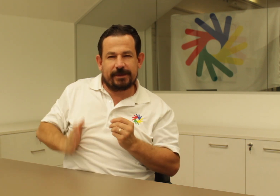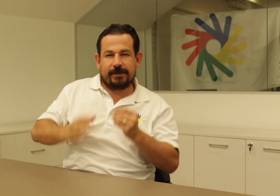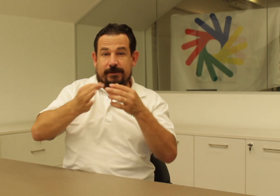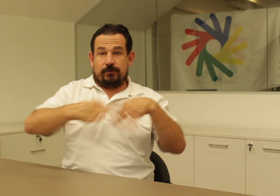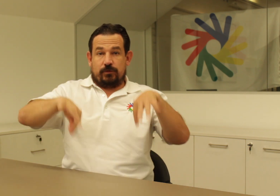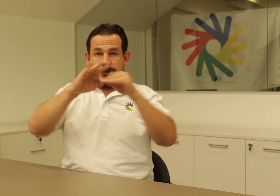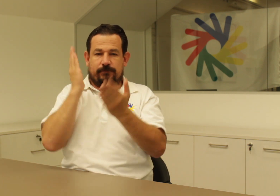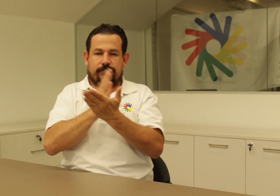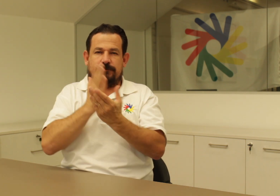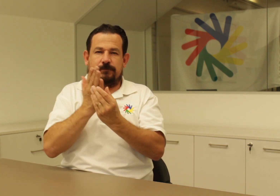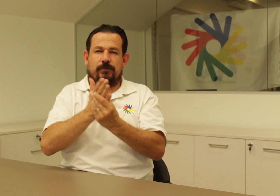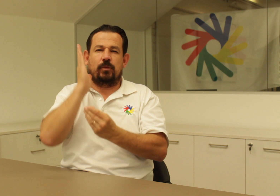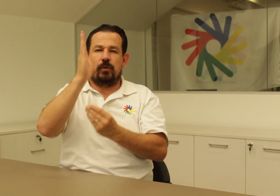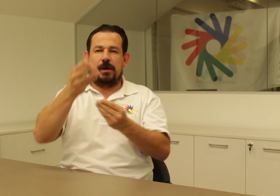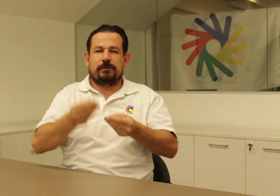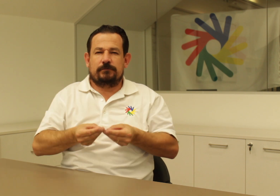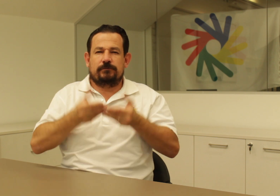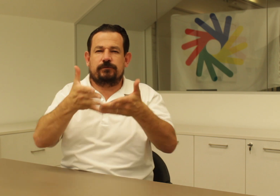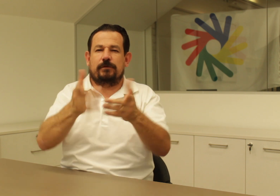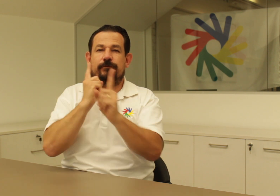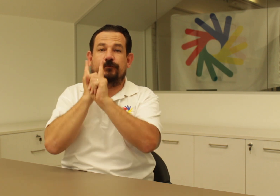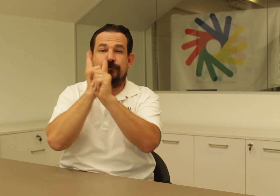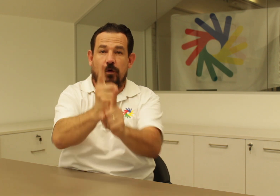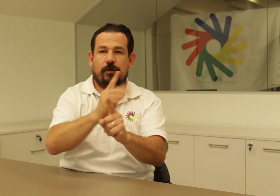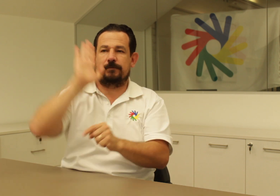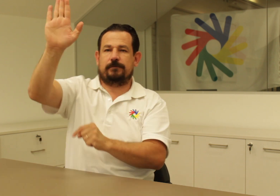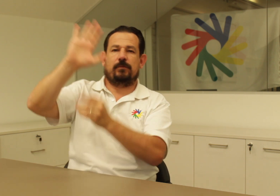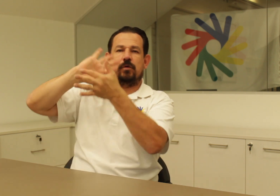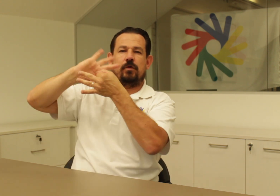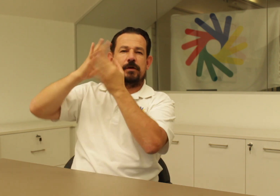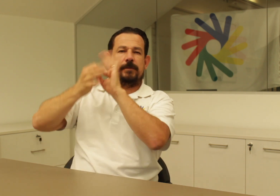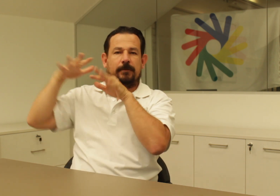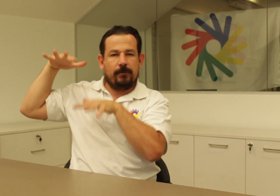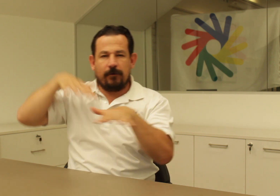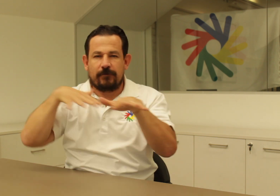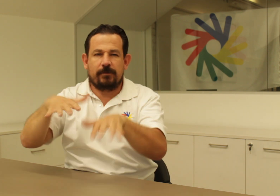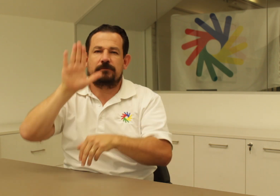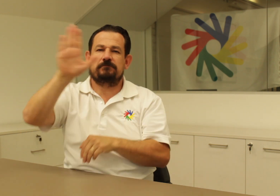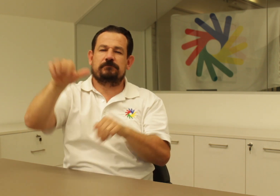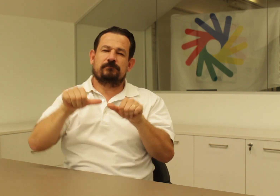will enable us to follow the Olympics movement and ensure continuity